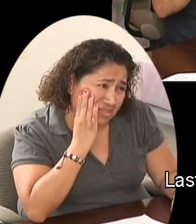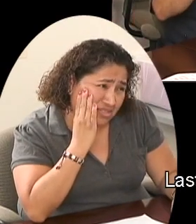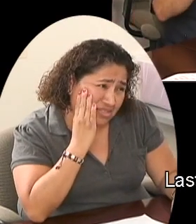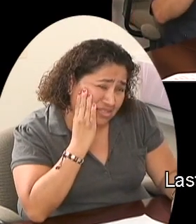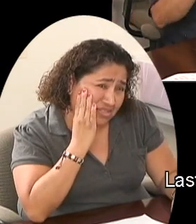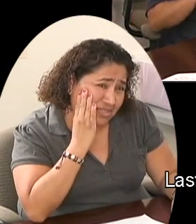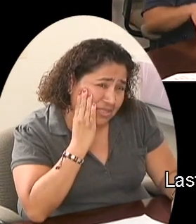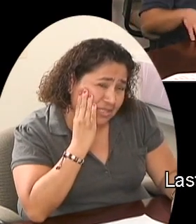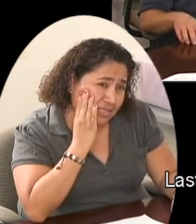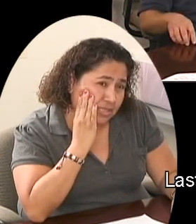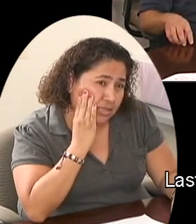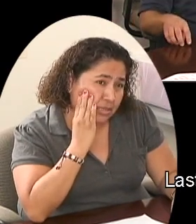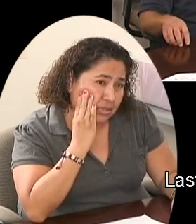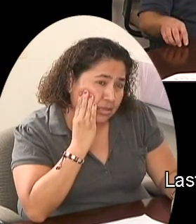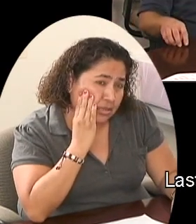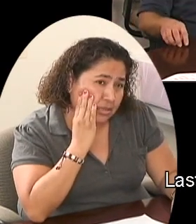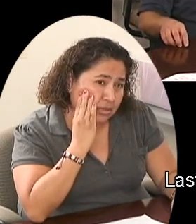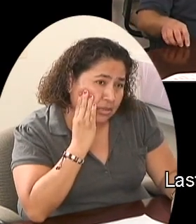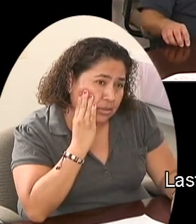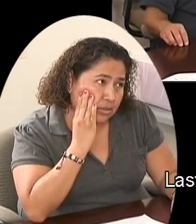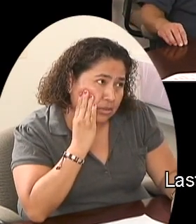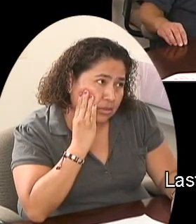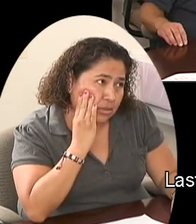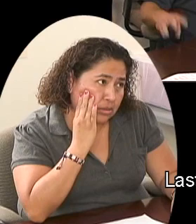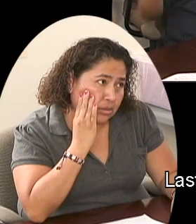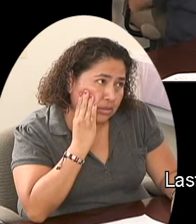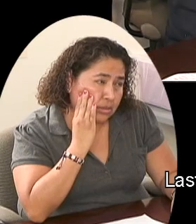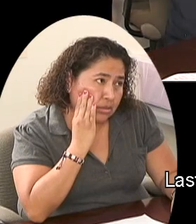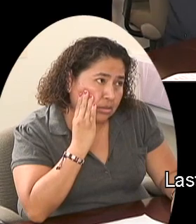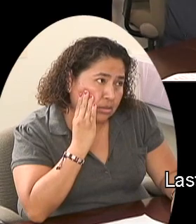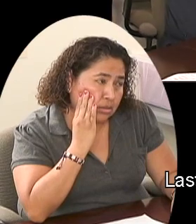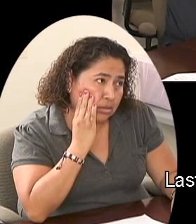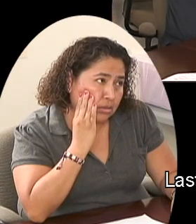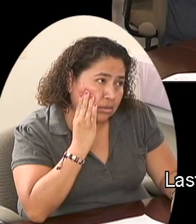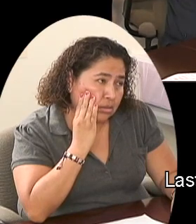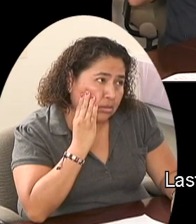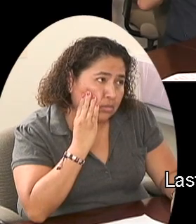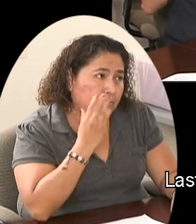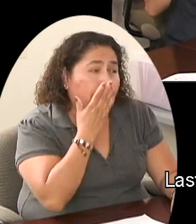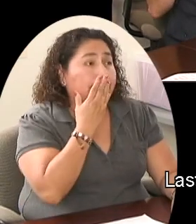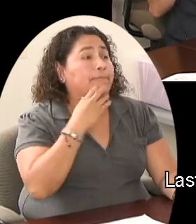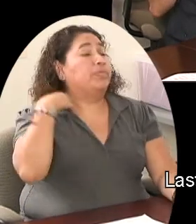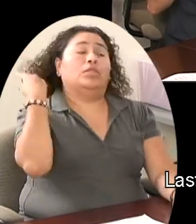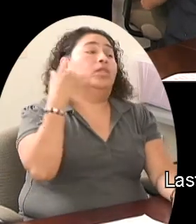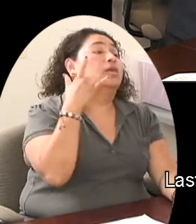Last two jobs?